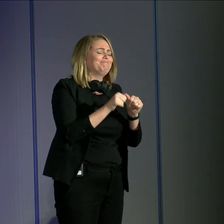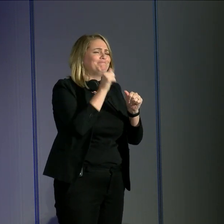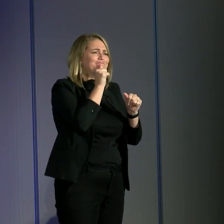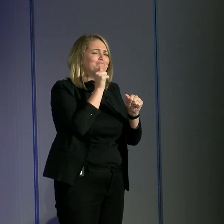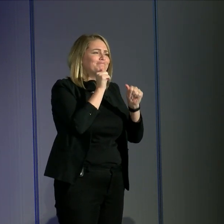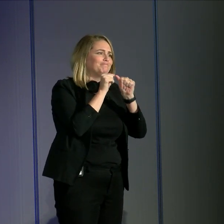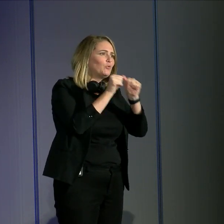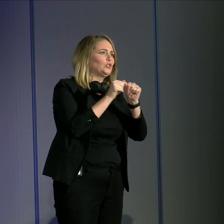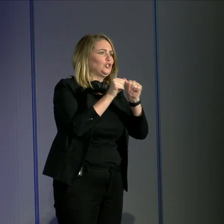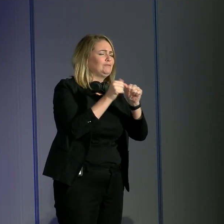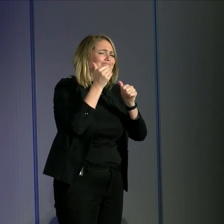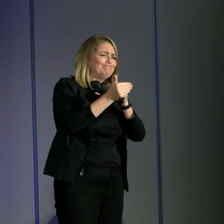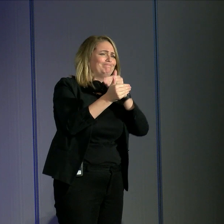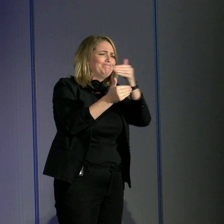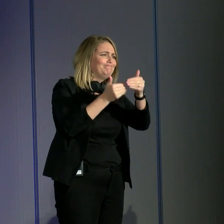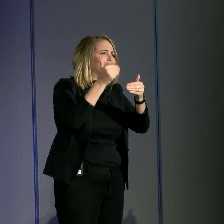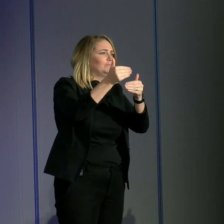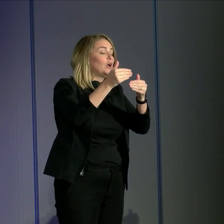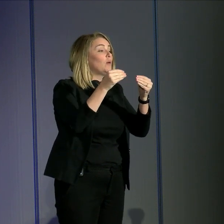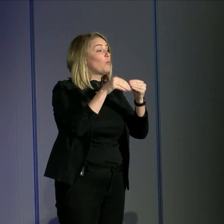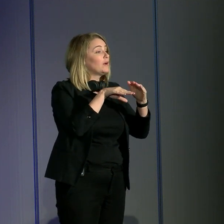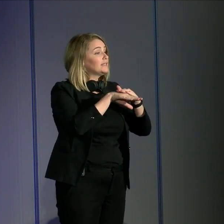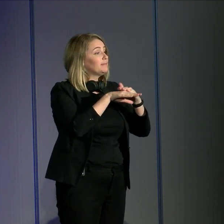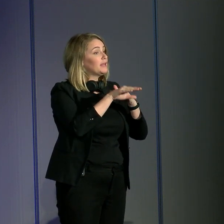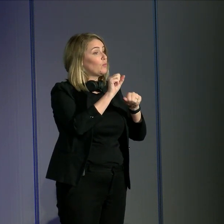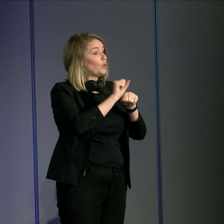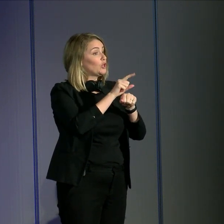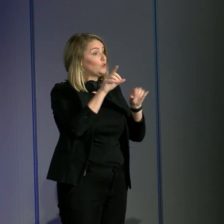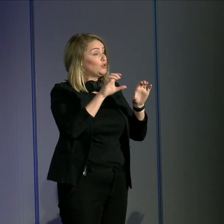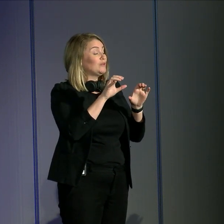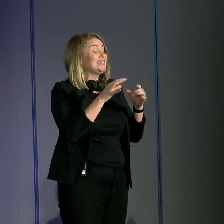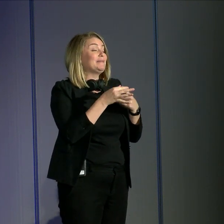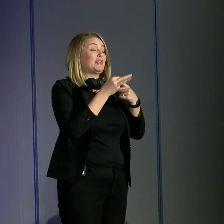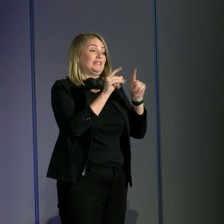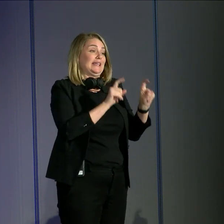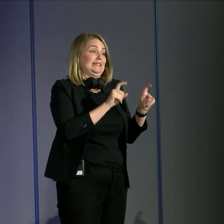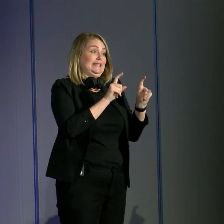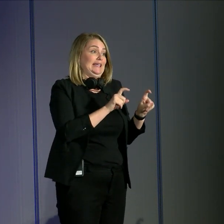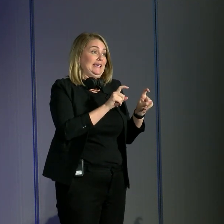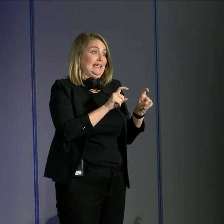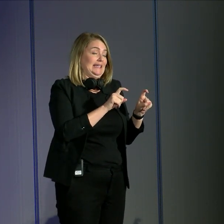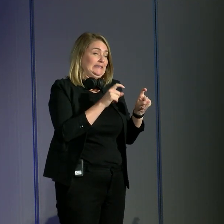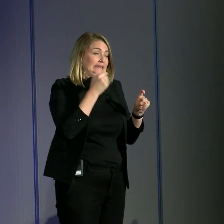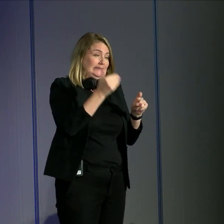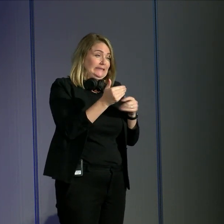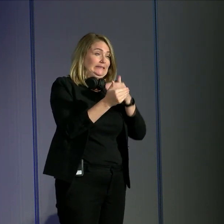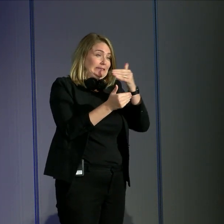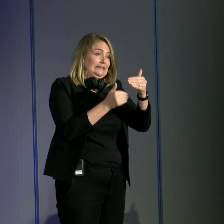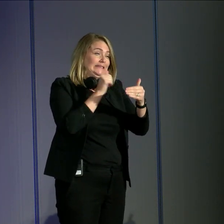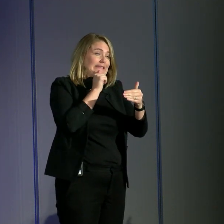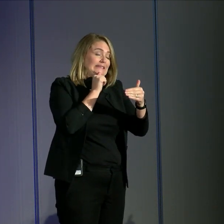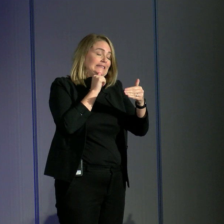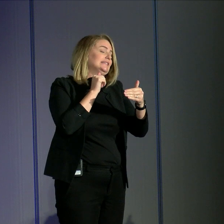The more accessibility work you do, particularly, testing work, upstream at the start of the